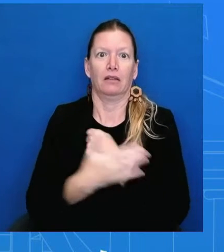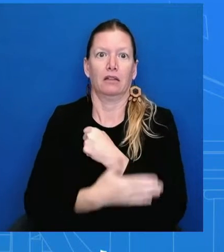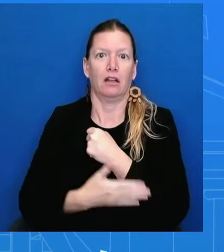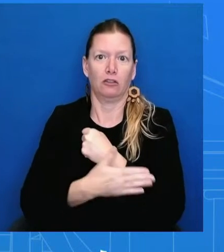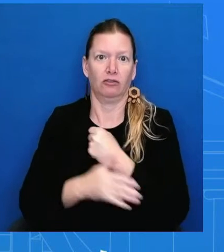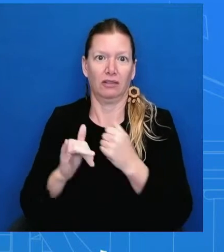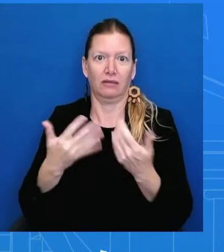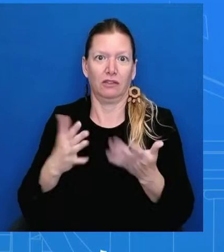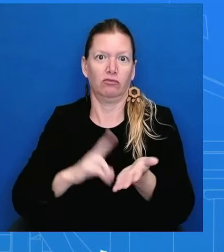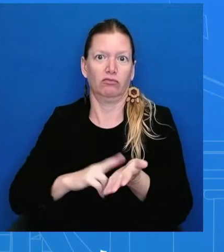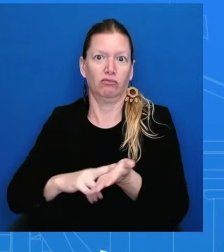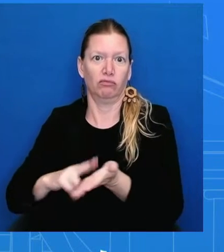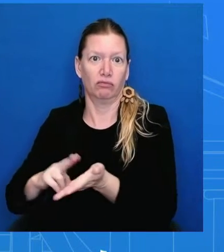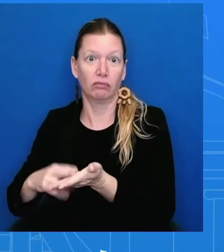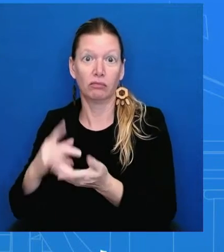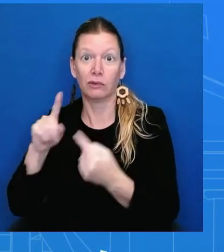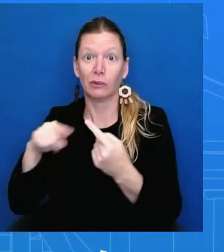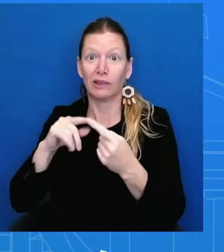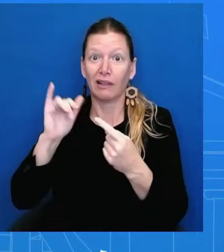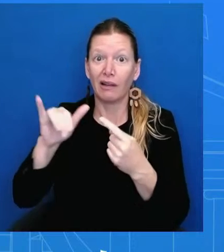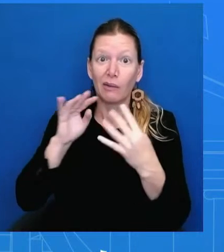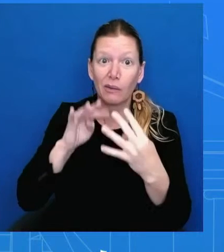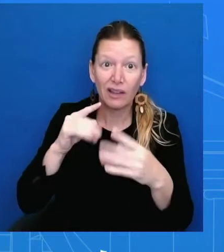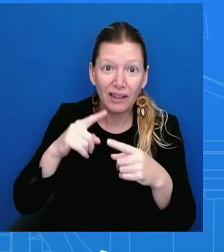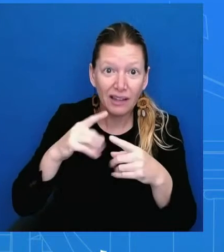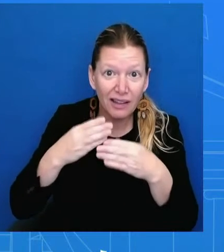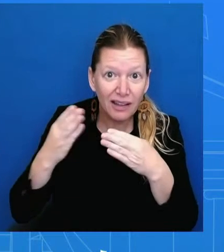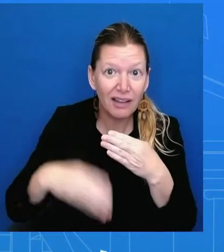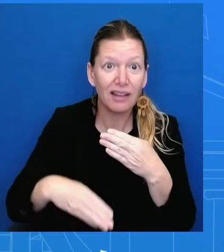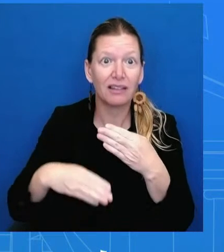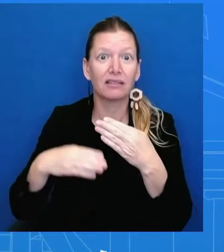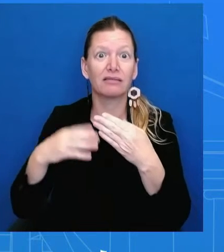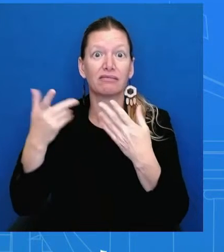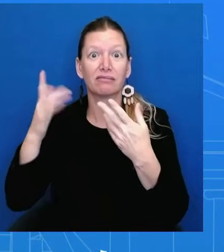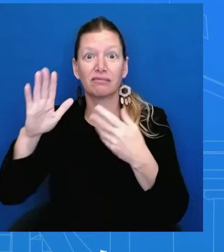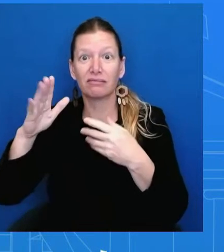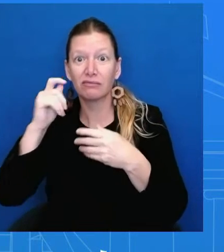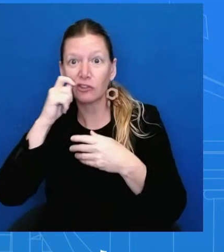And they're going to need the reassurance of being able to put forth